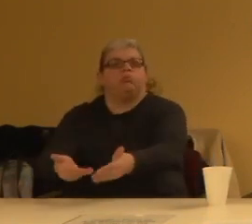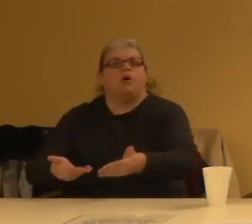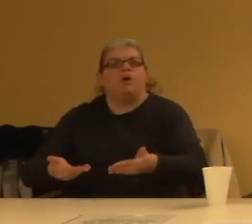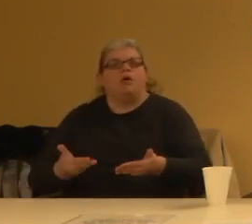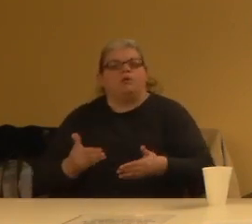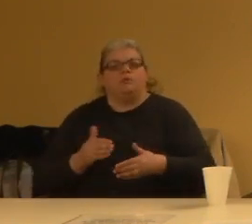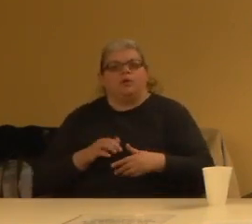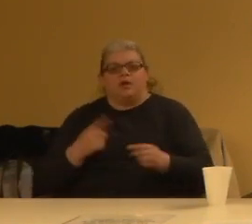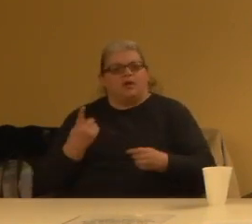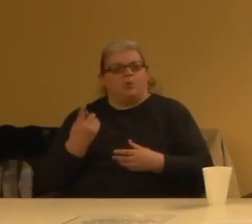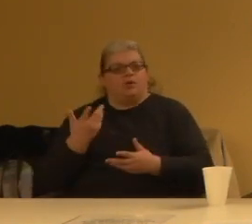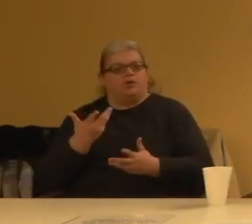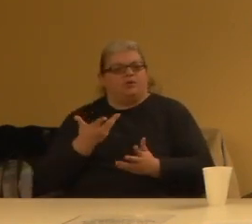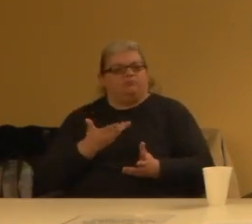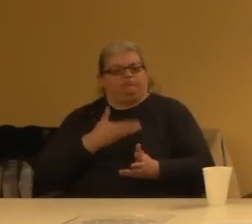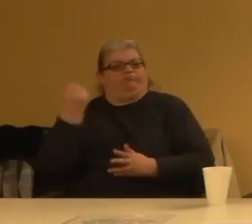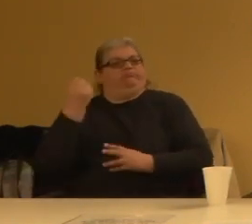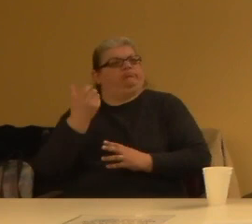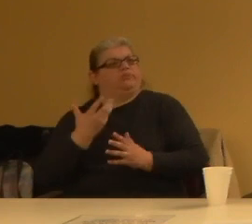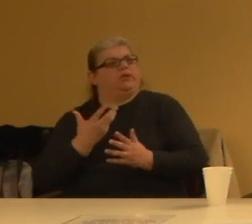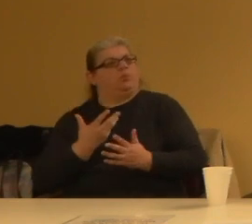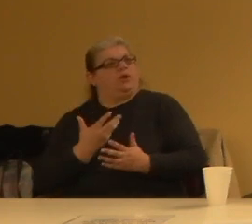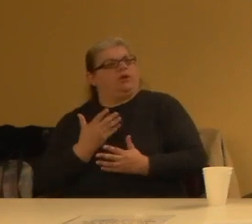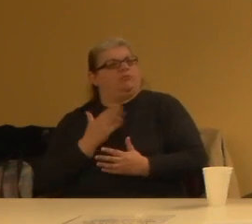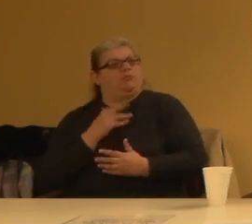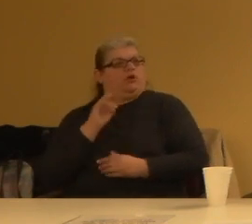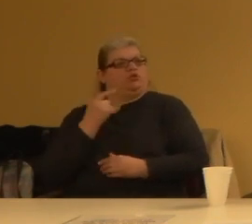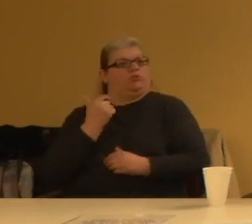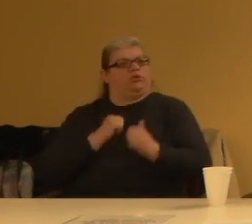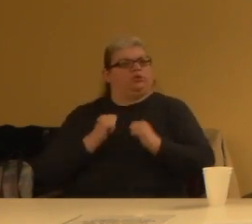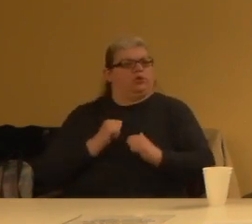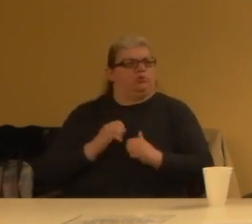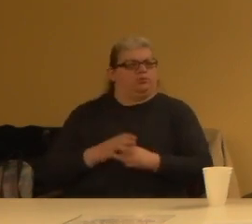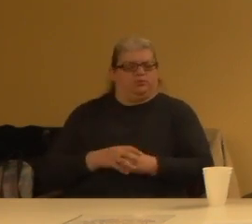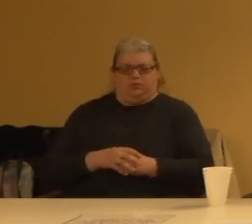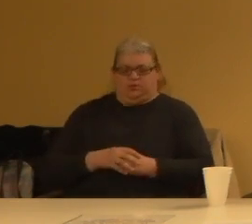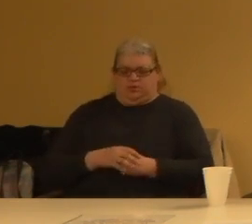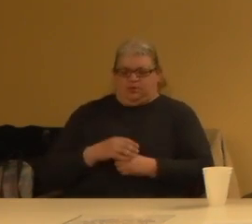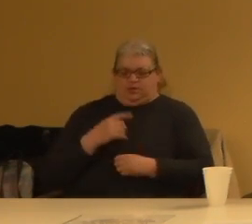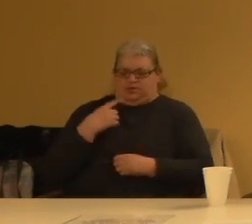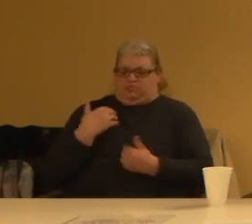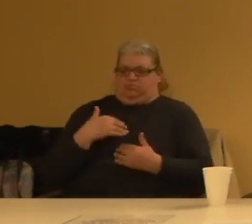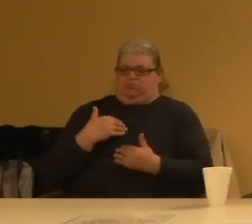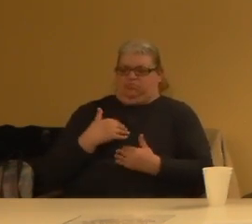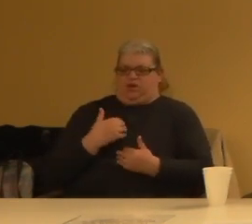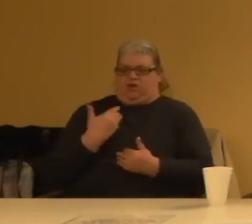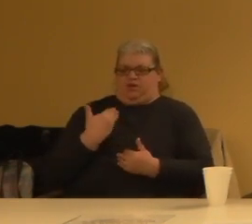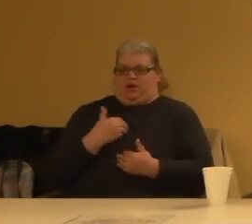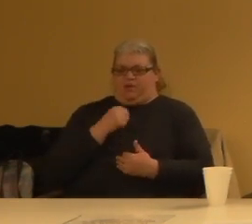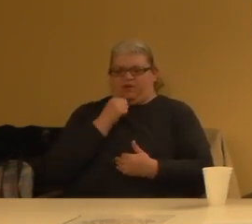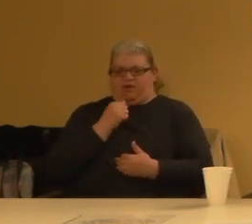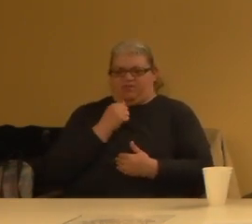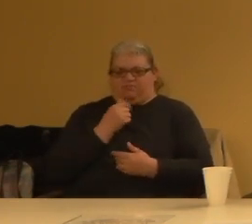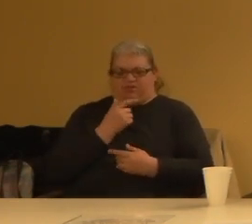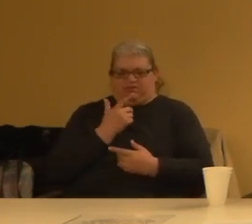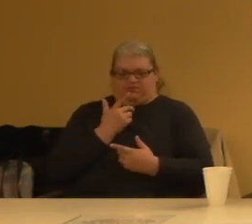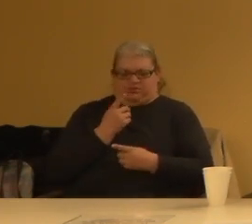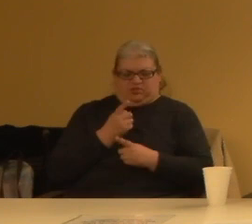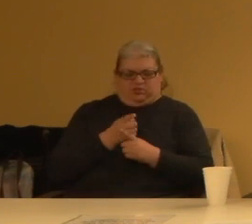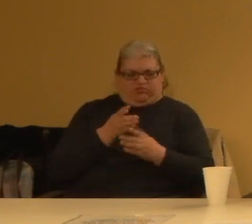And I thought, "I'm not actually the person, I'm so not the person Susanna needs me to be in this moment, but maybe if I will live my life right,